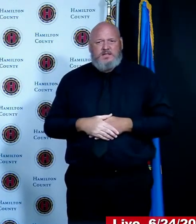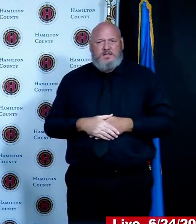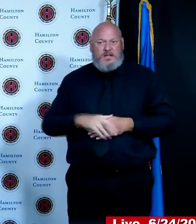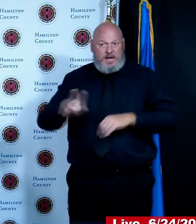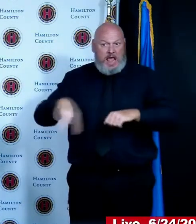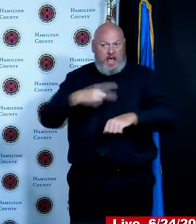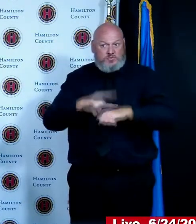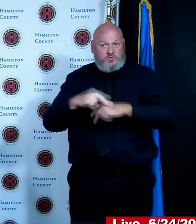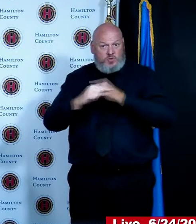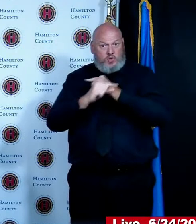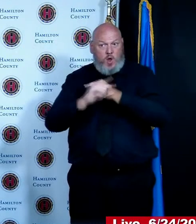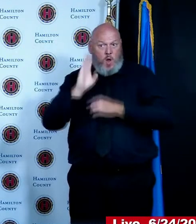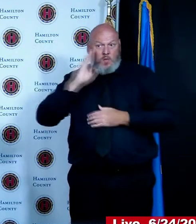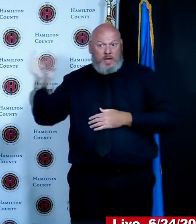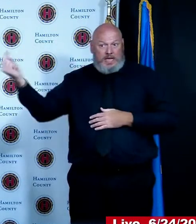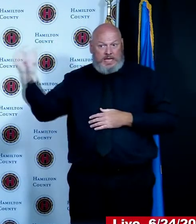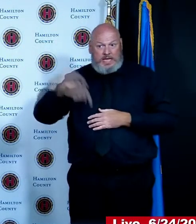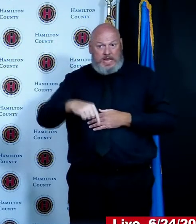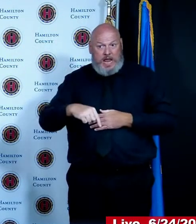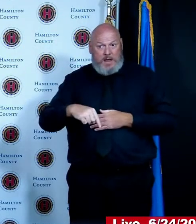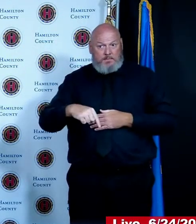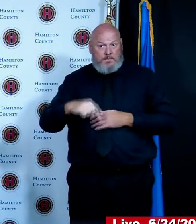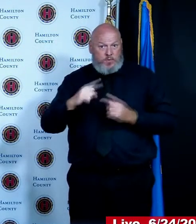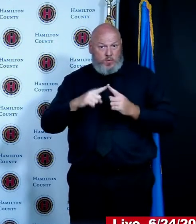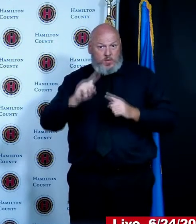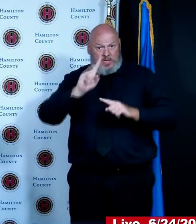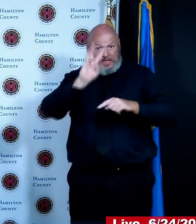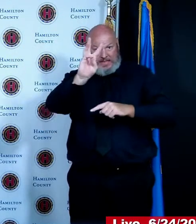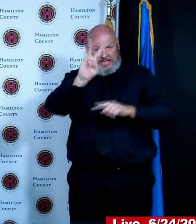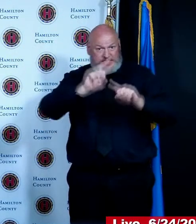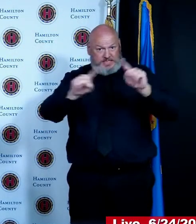that I just identified the National Guard will be setting up no cost test